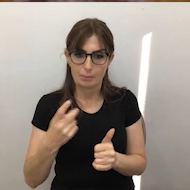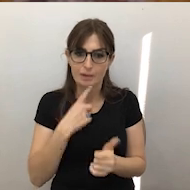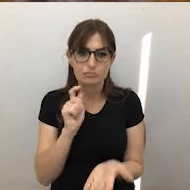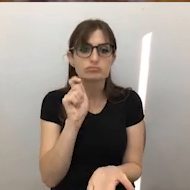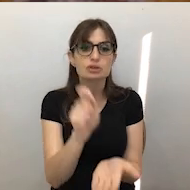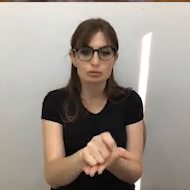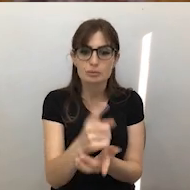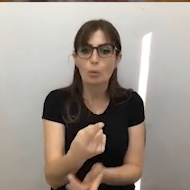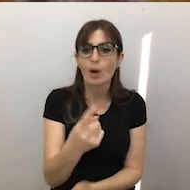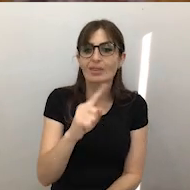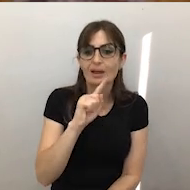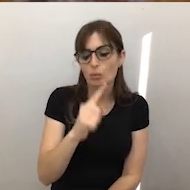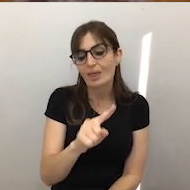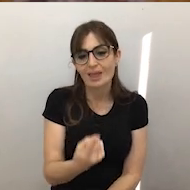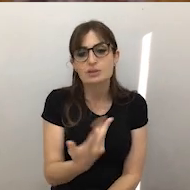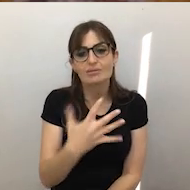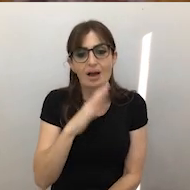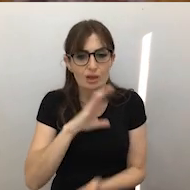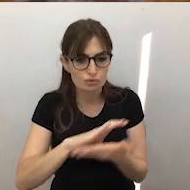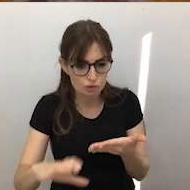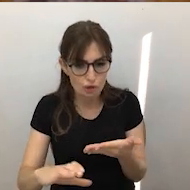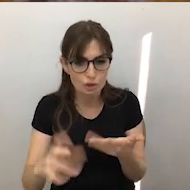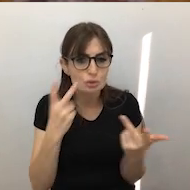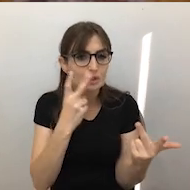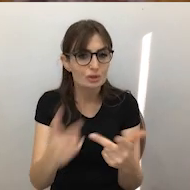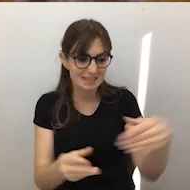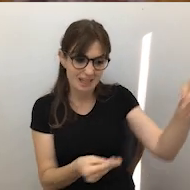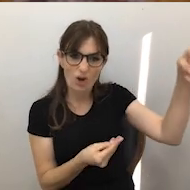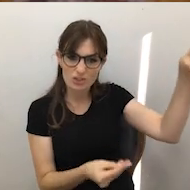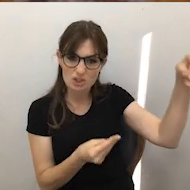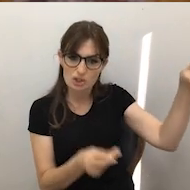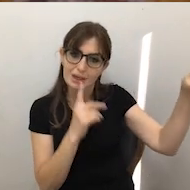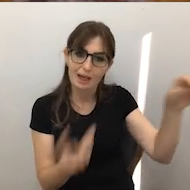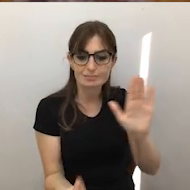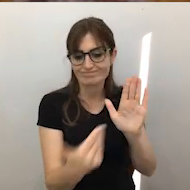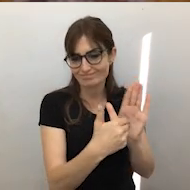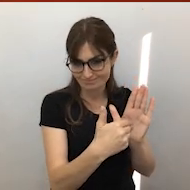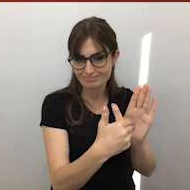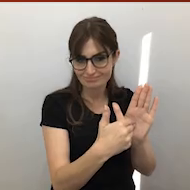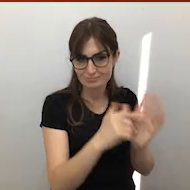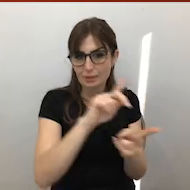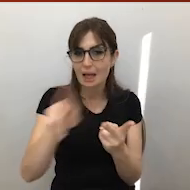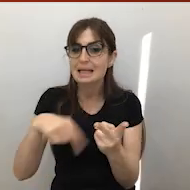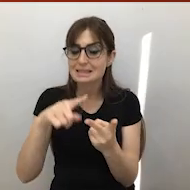$1,500, which is shown on the balance sheet as issued capital. Second,